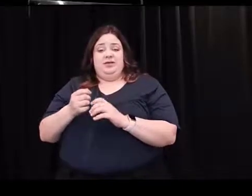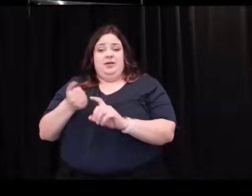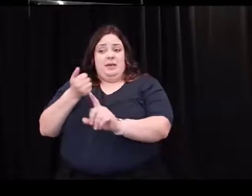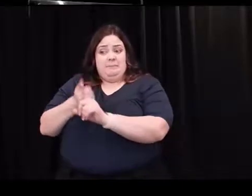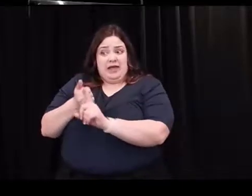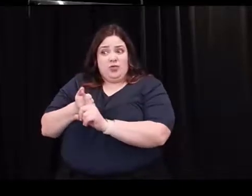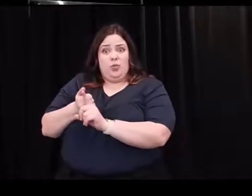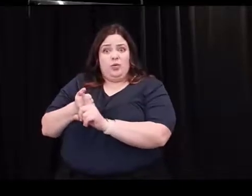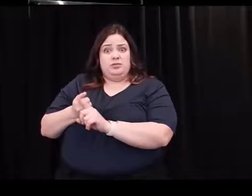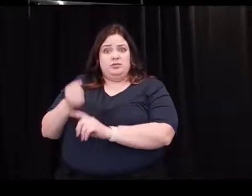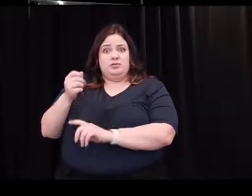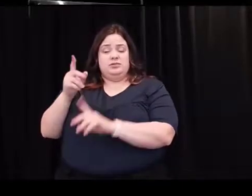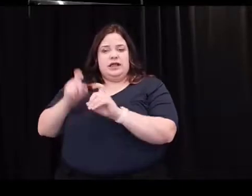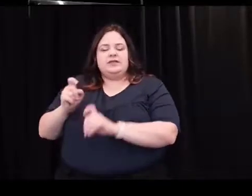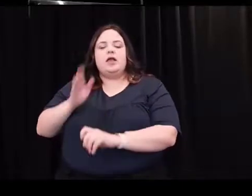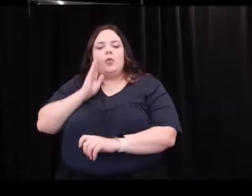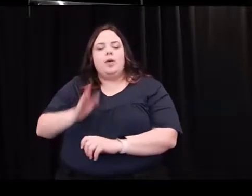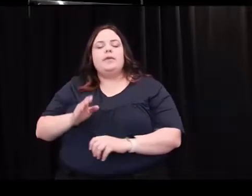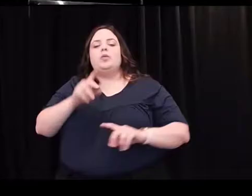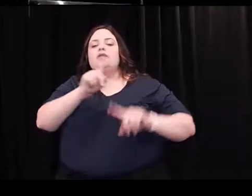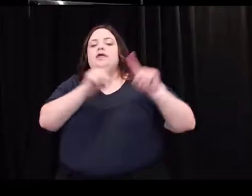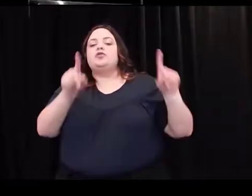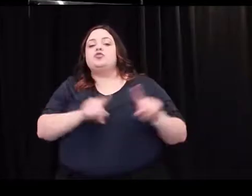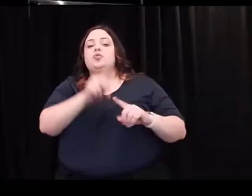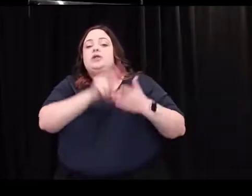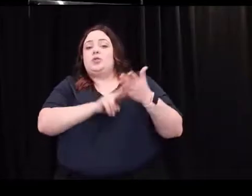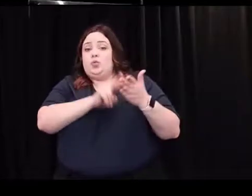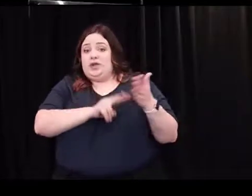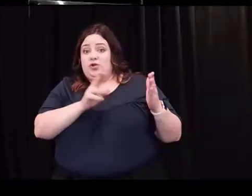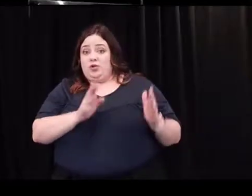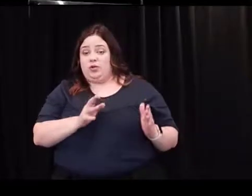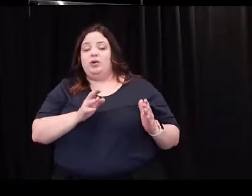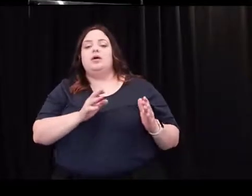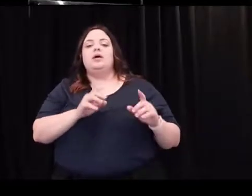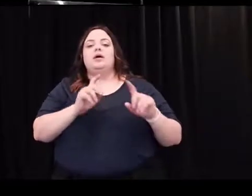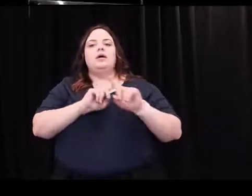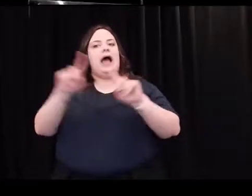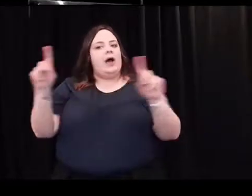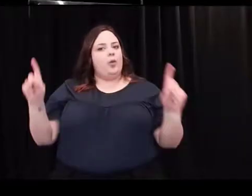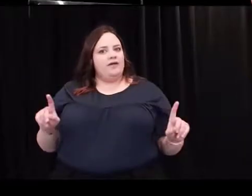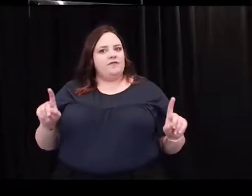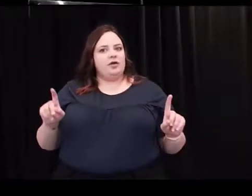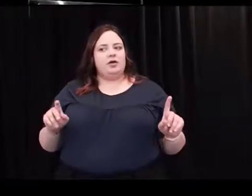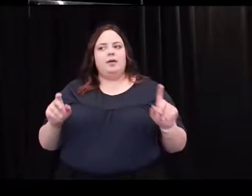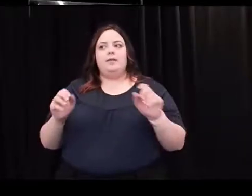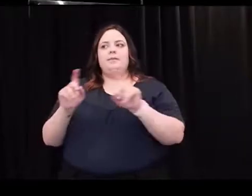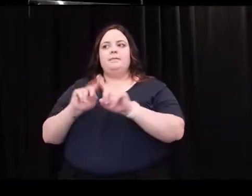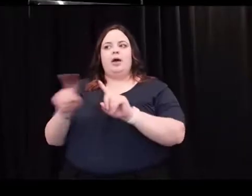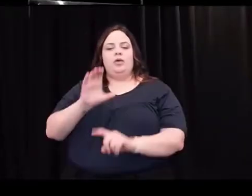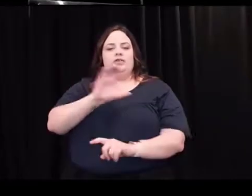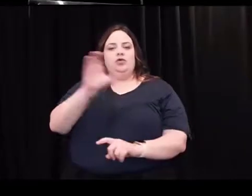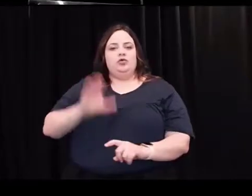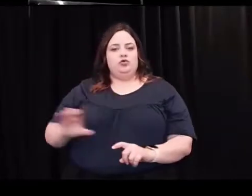manifested with a screen reader. However, with a with something like a zoom text,